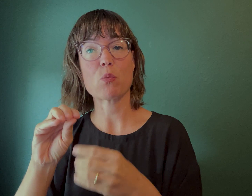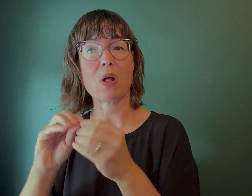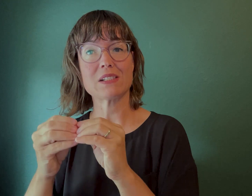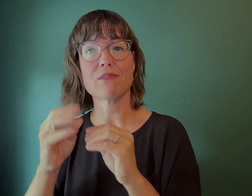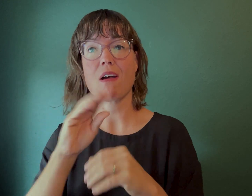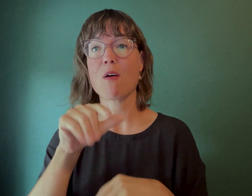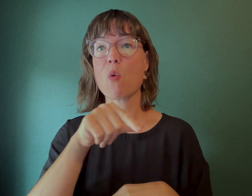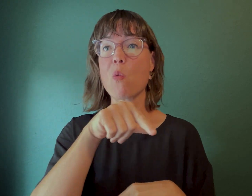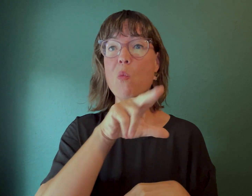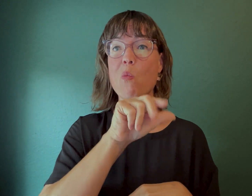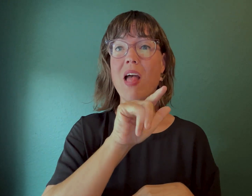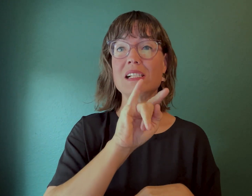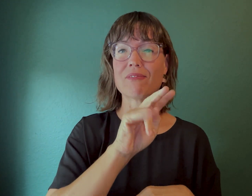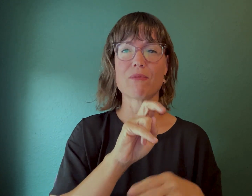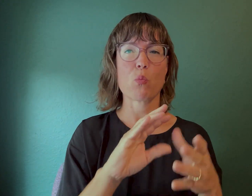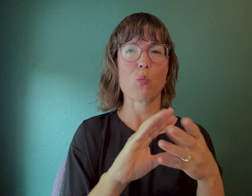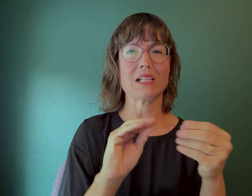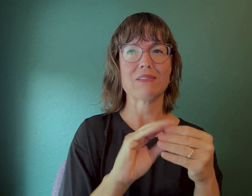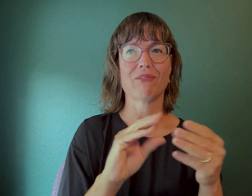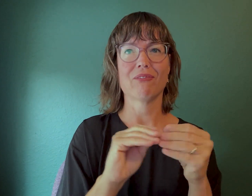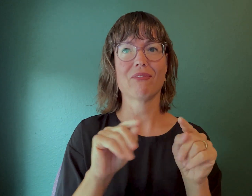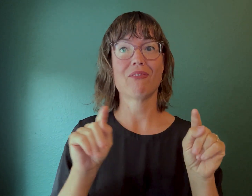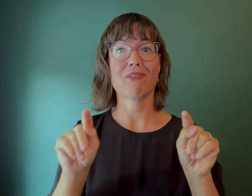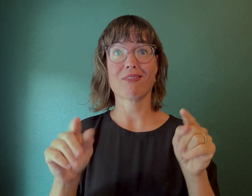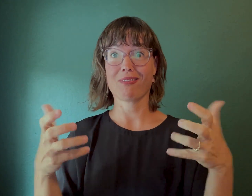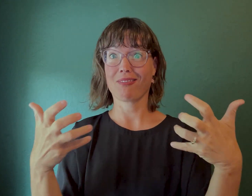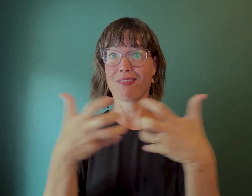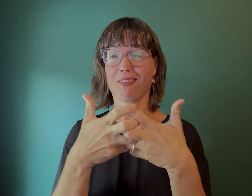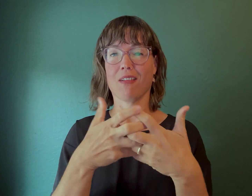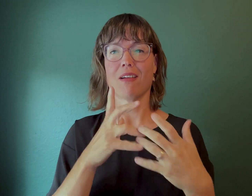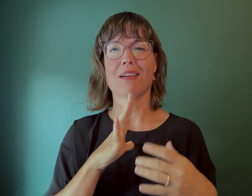we will have two types of data, both quantitative and qualitative.